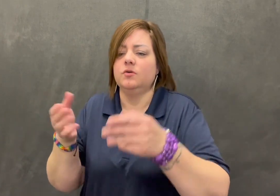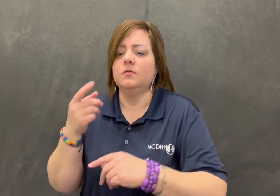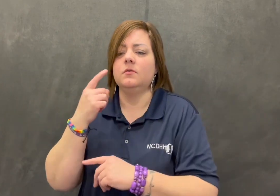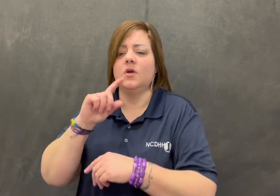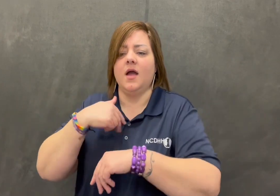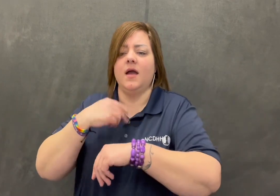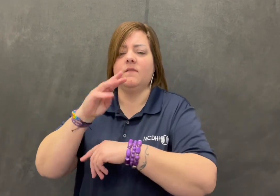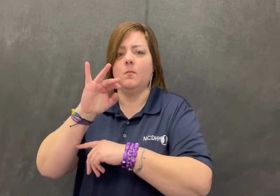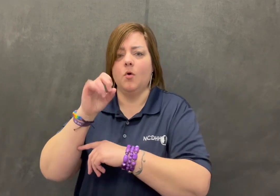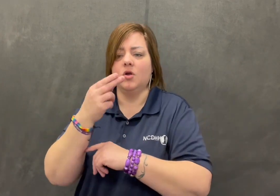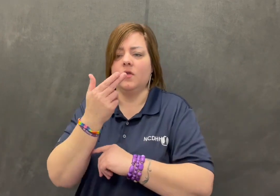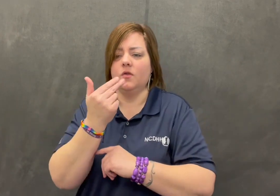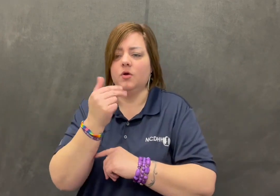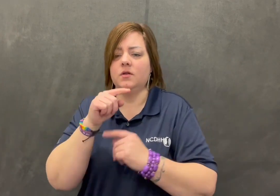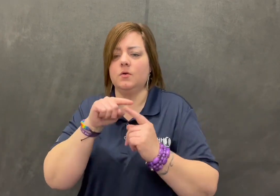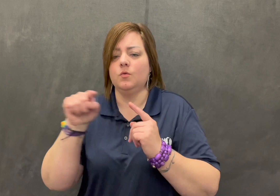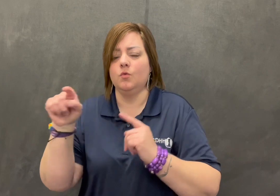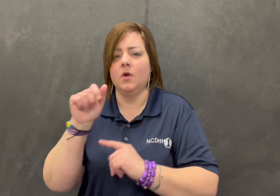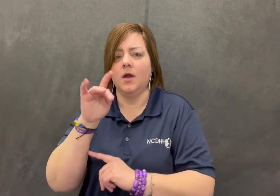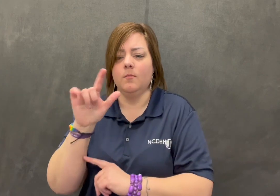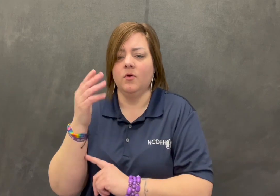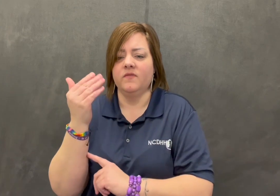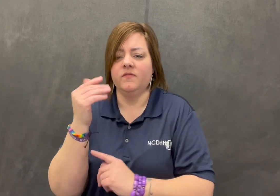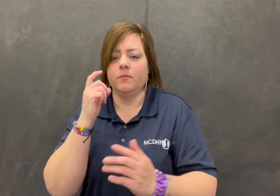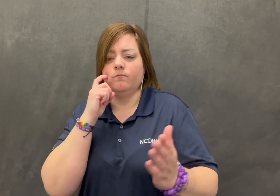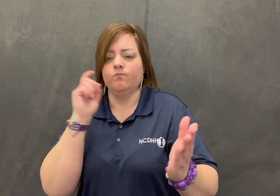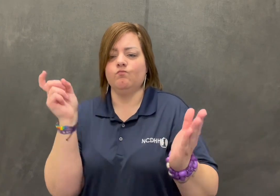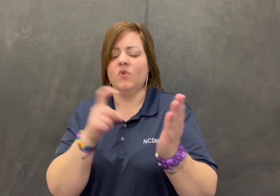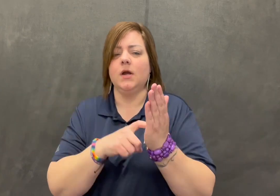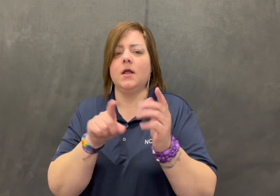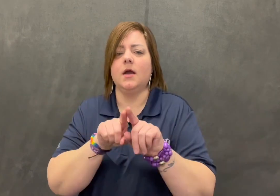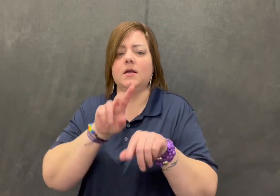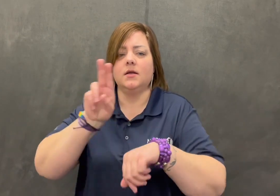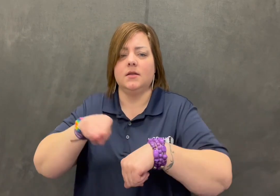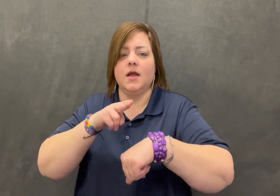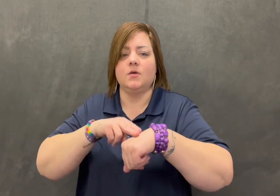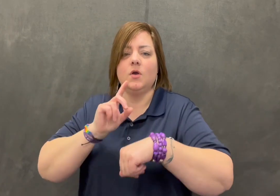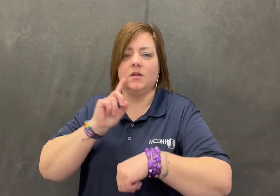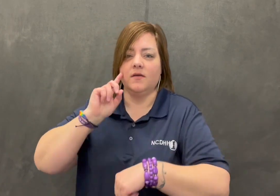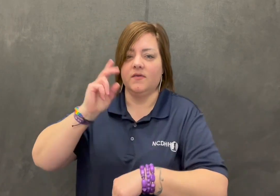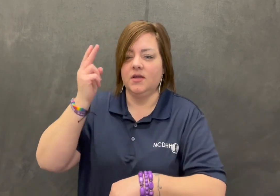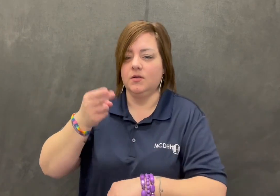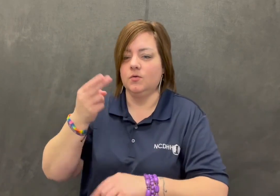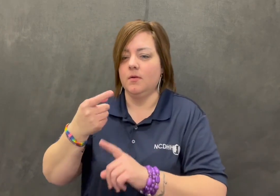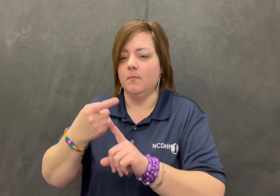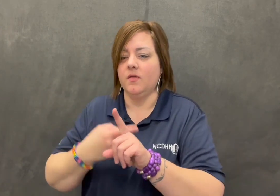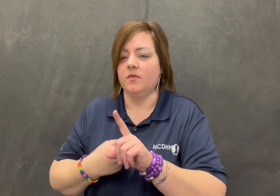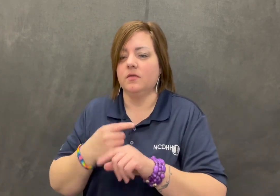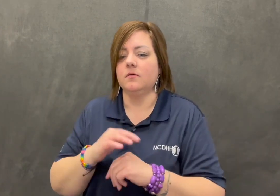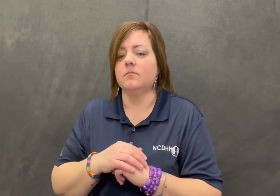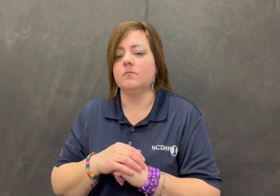the push to have March 13th to April 15th recognized as National Deaf History Month.